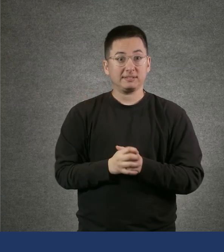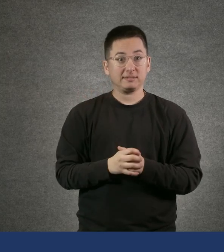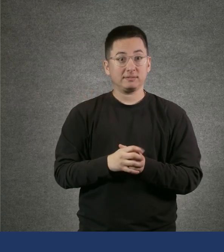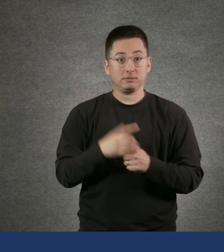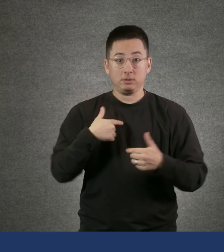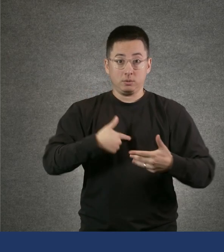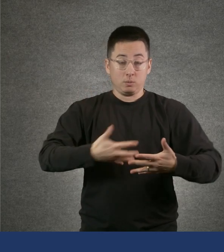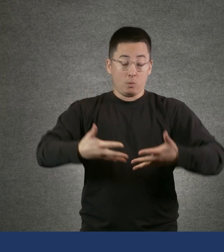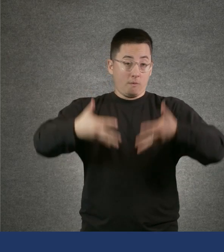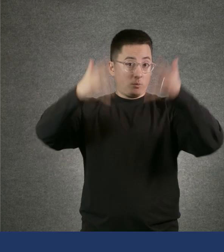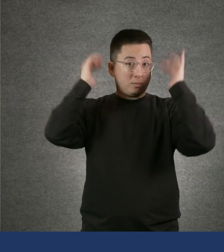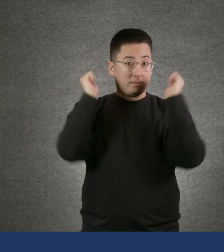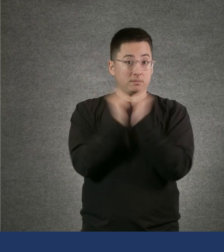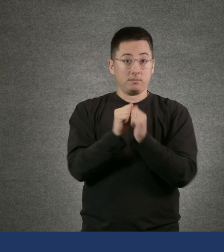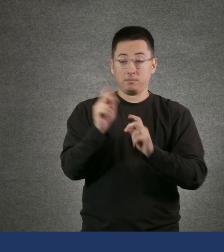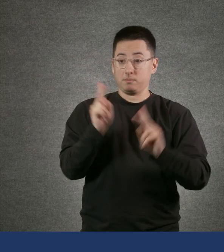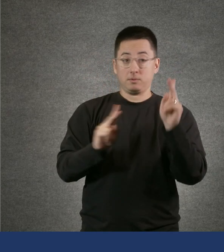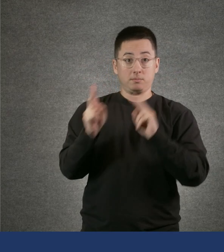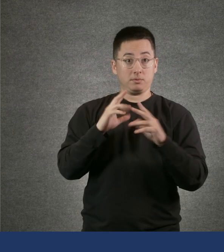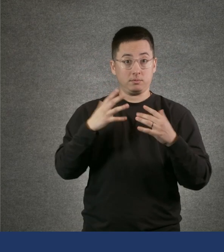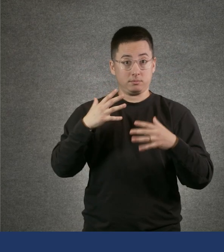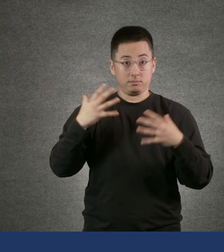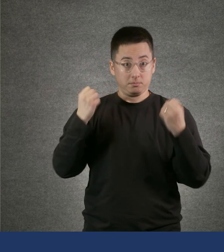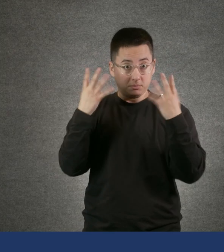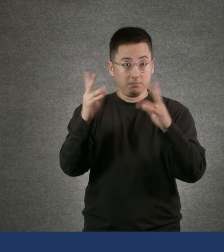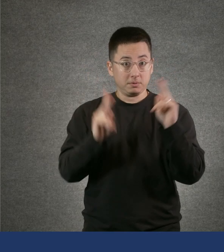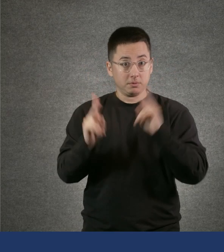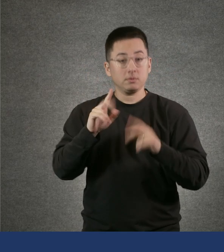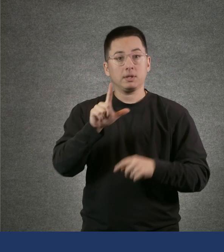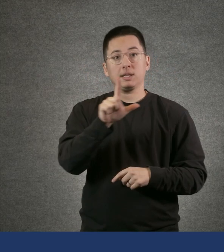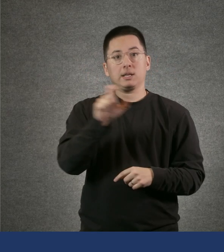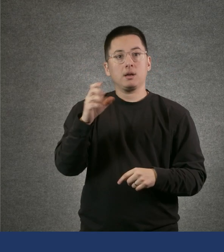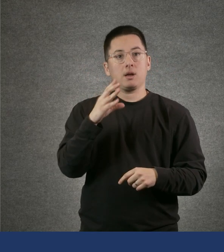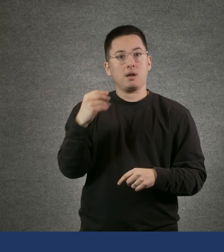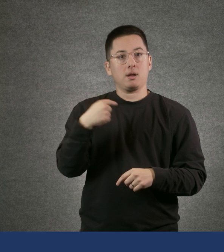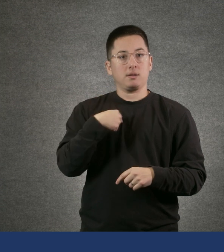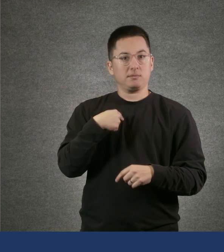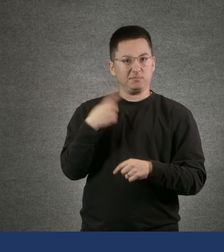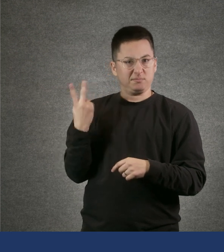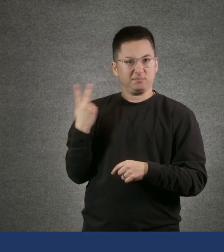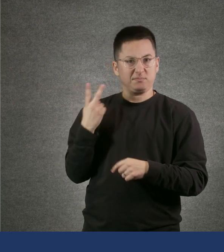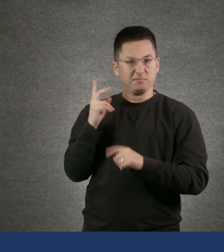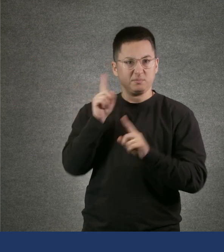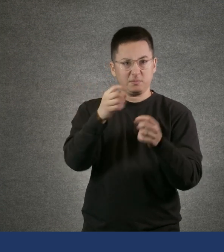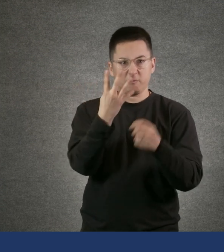Lee and I went to four different communities within Itasca County to find out.